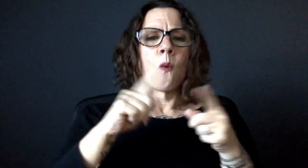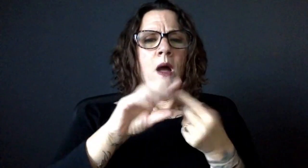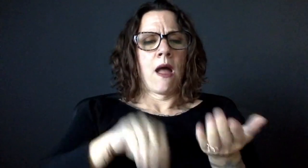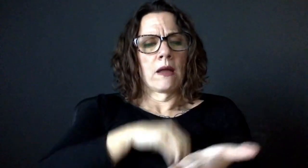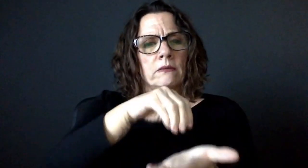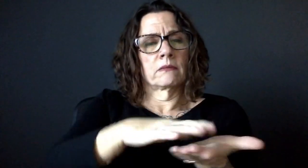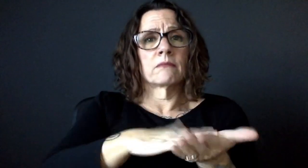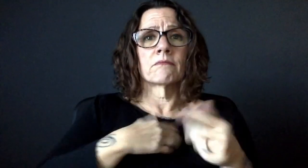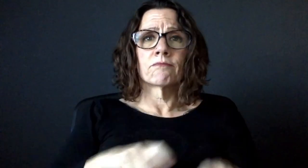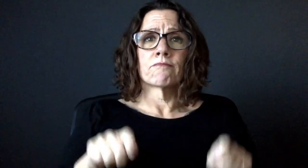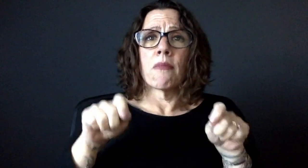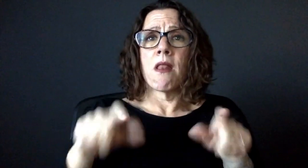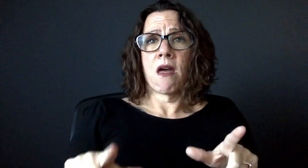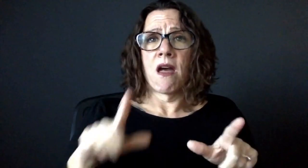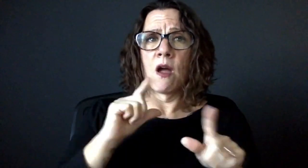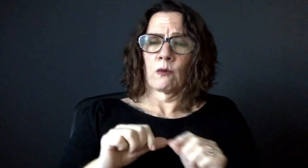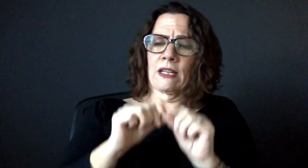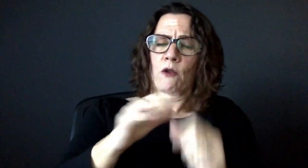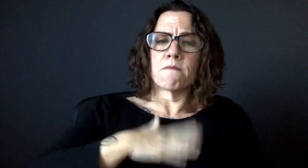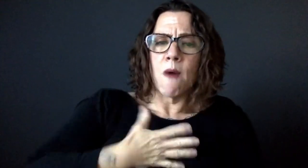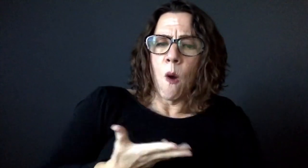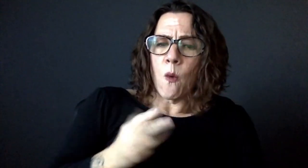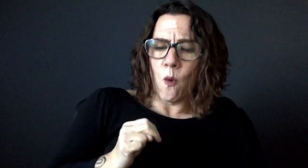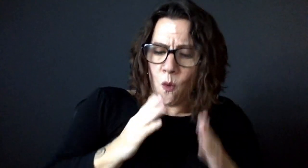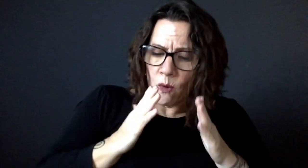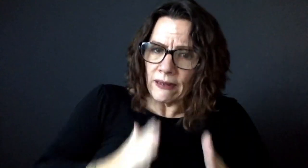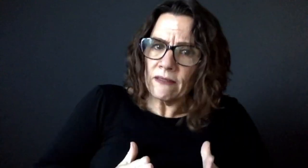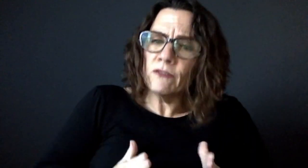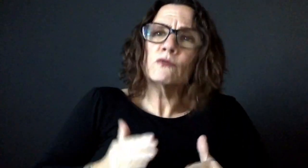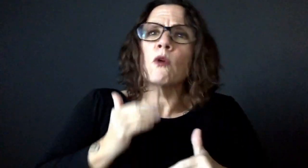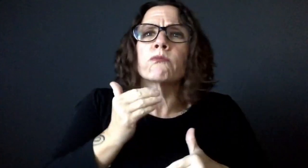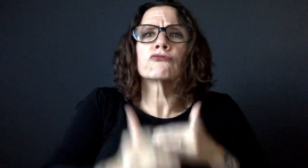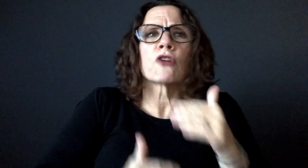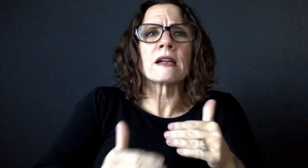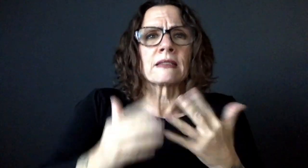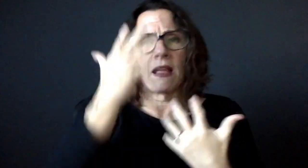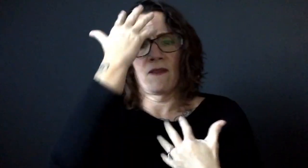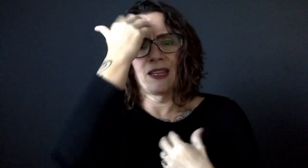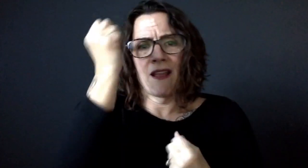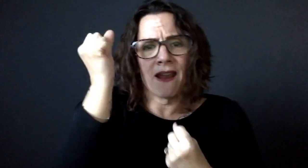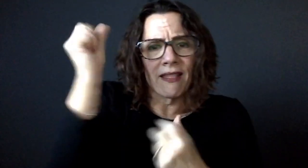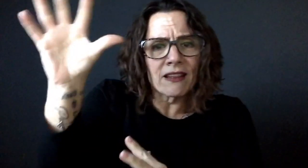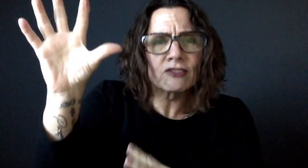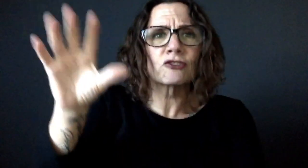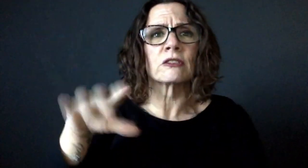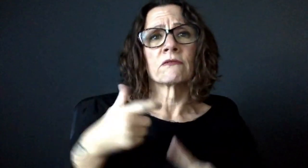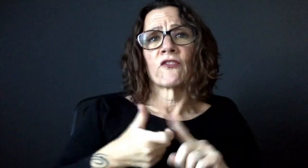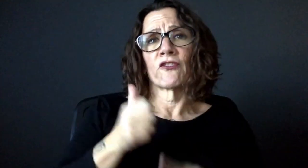However, I wanted to put it on this blog to continue my individual process of decolonization from